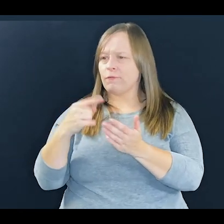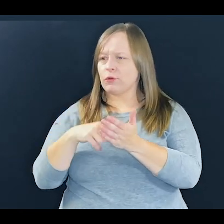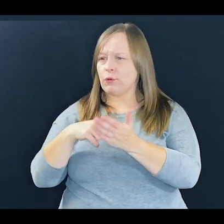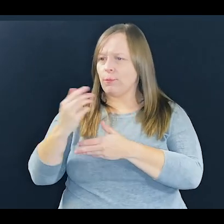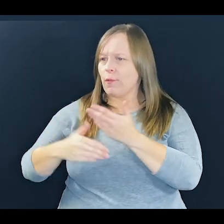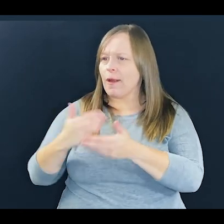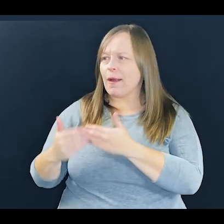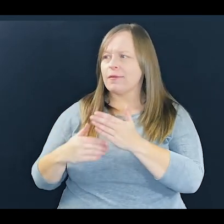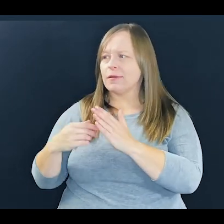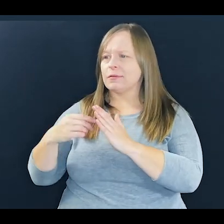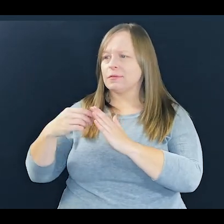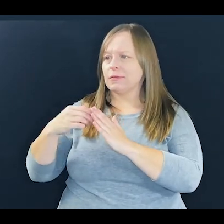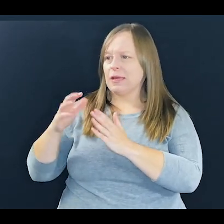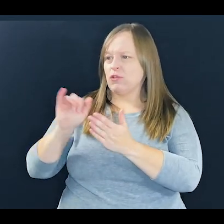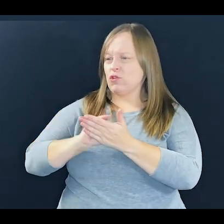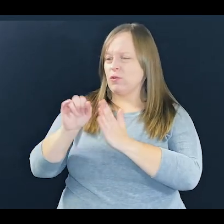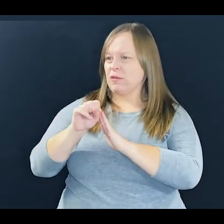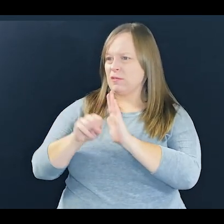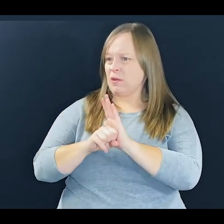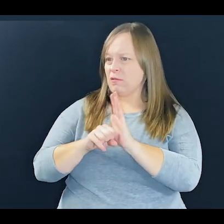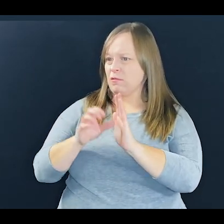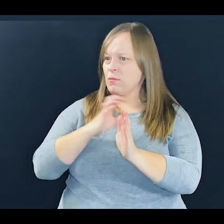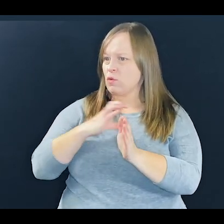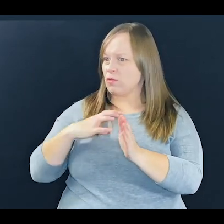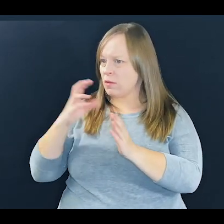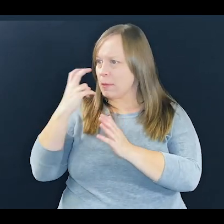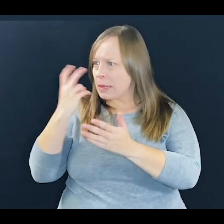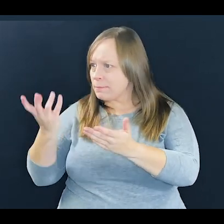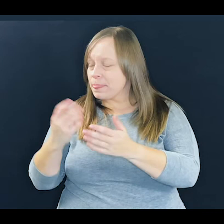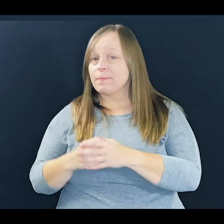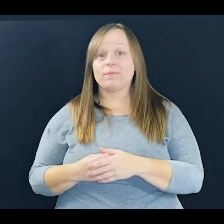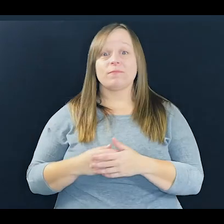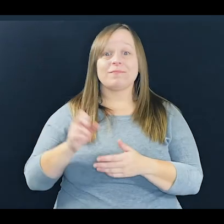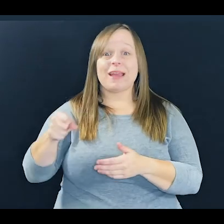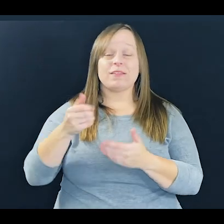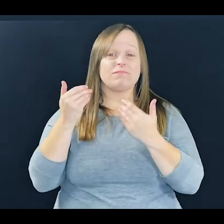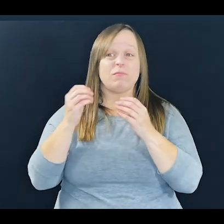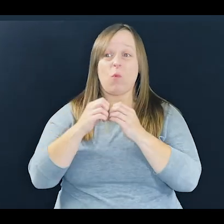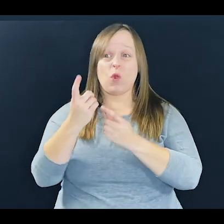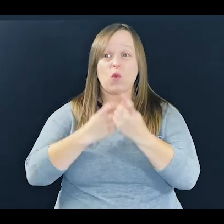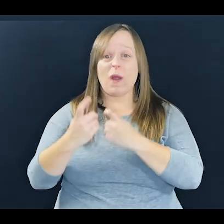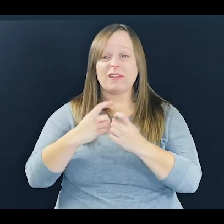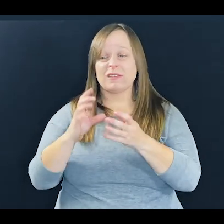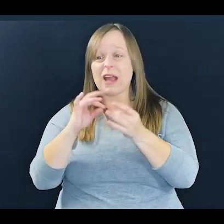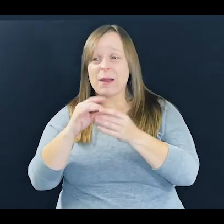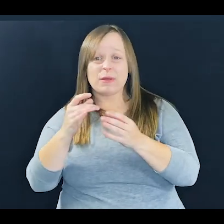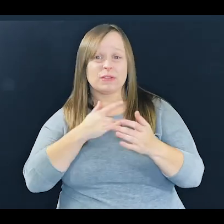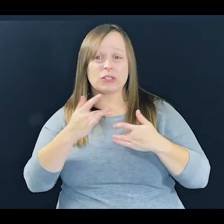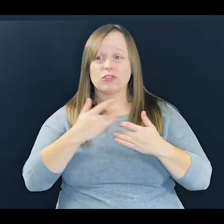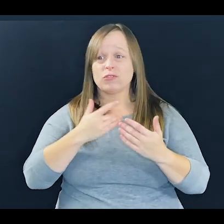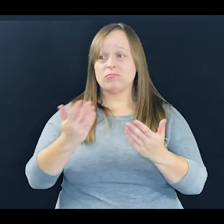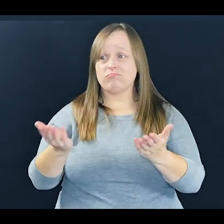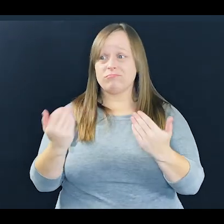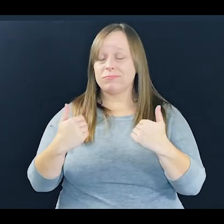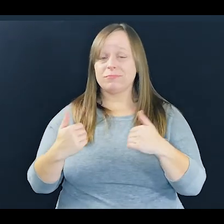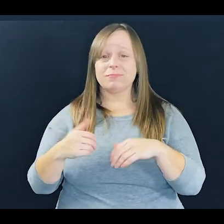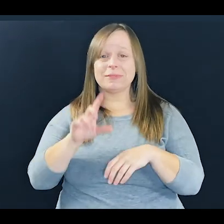due process and the New York State commission for the blind? So we welcome any further questions, comments, or concerns.